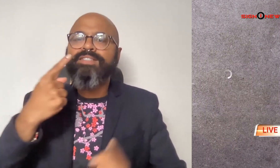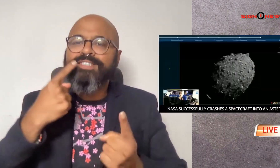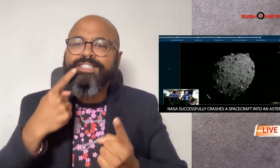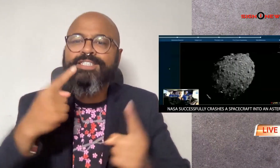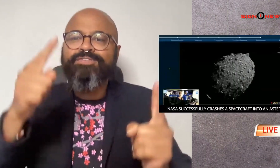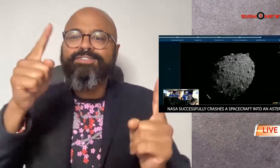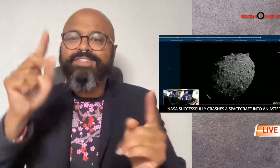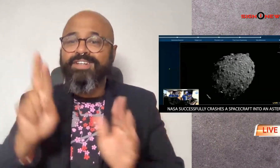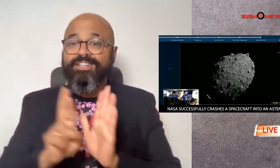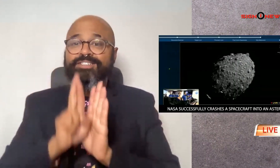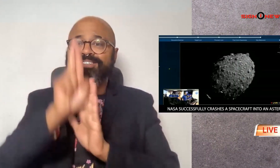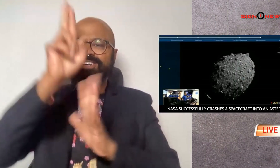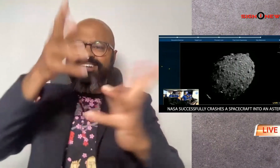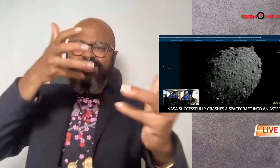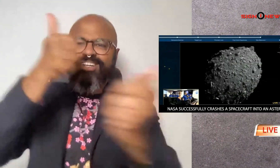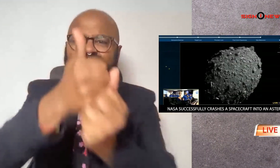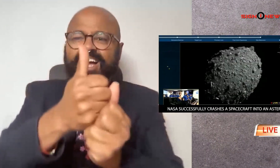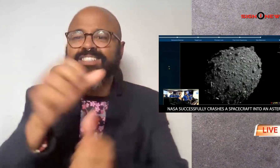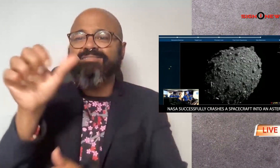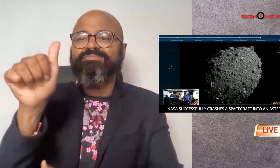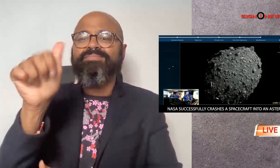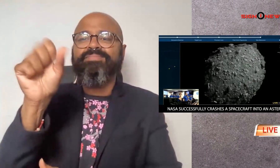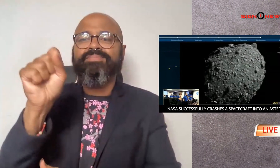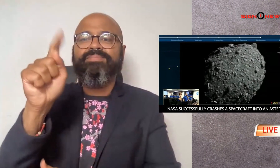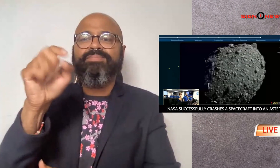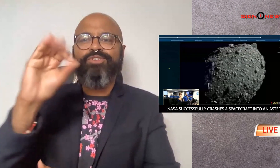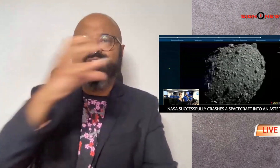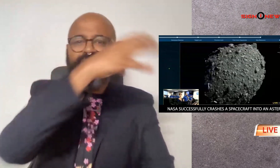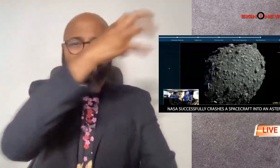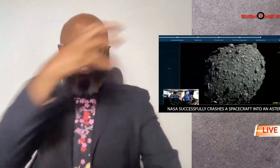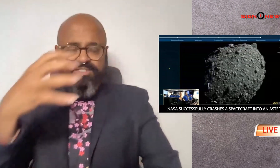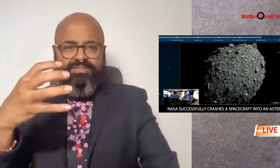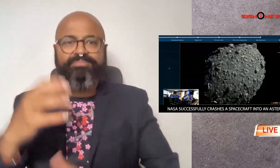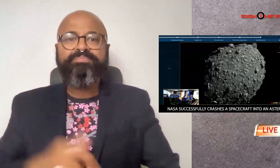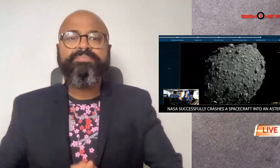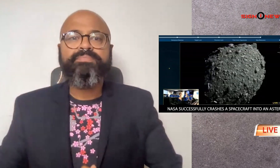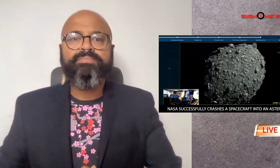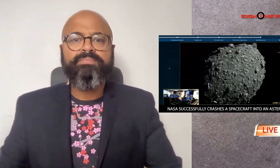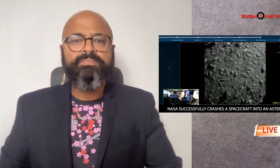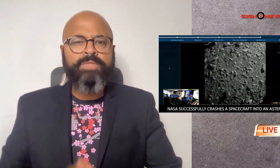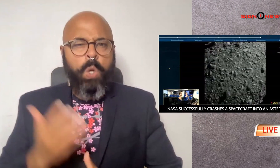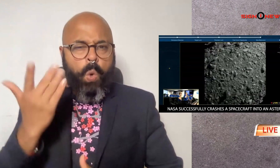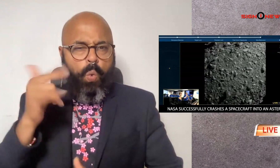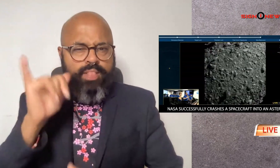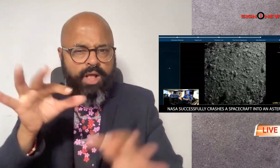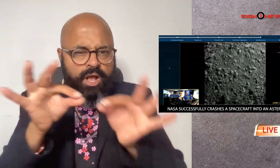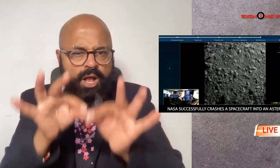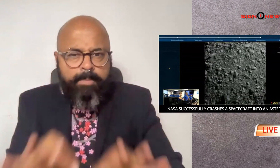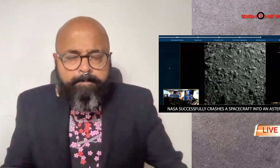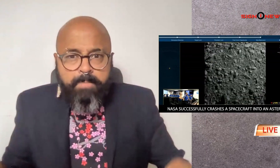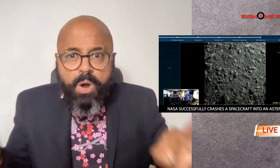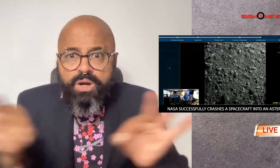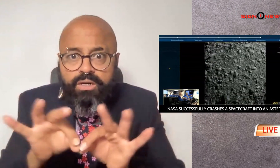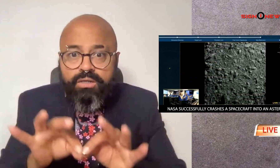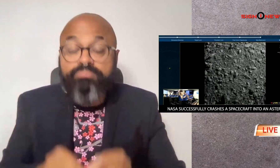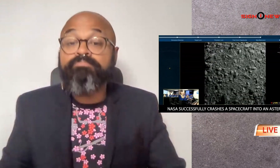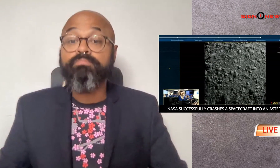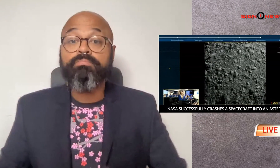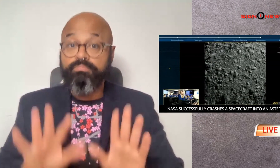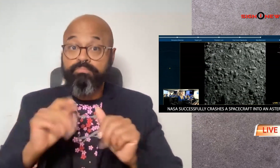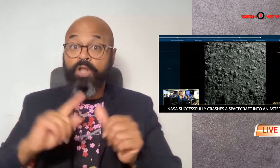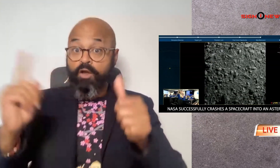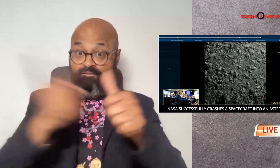crashed a spacecraft into an asteroid so why is that important well first it's first time